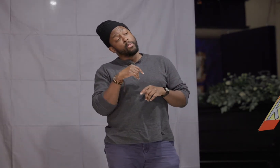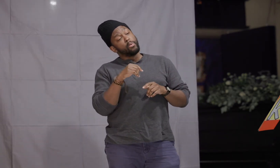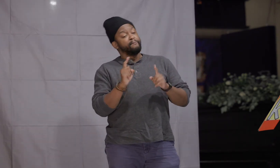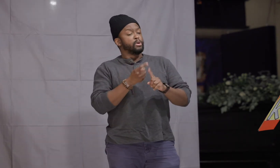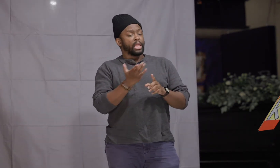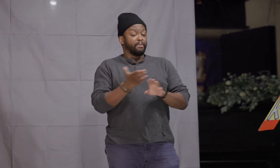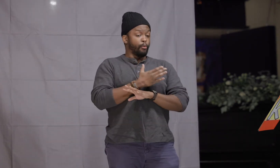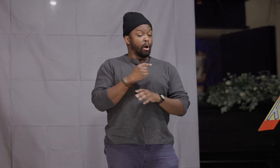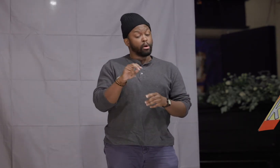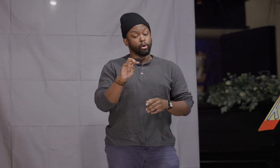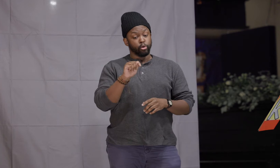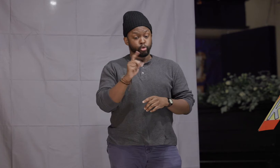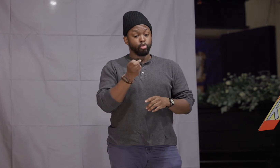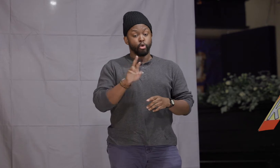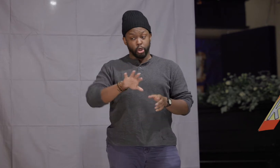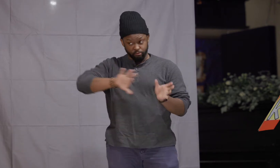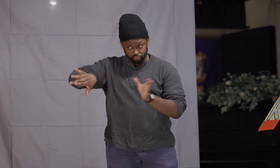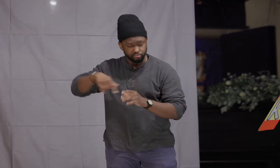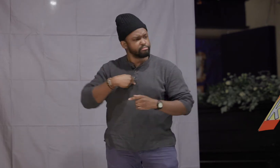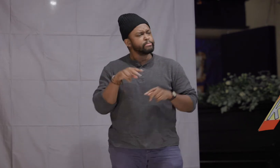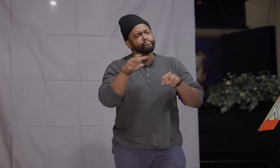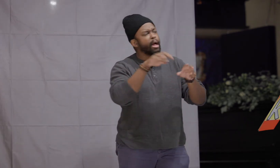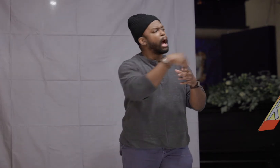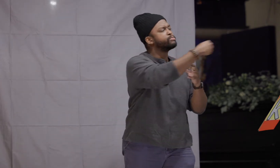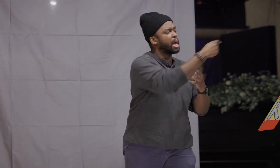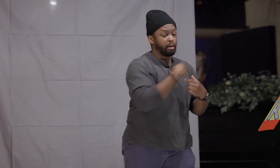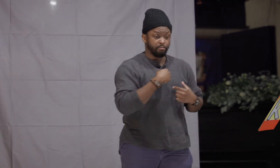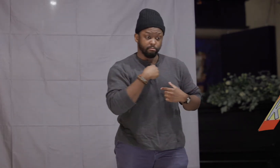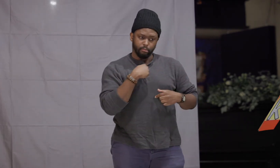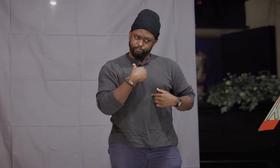So before I go into our tour, I gotta tell you something.